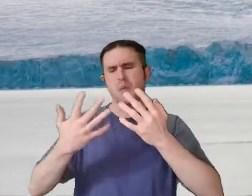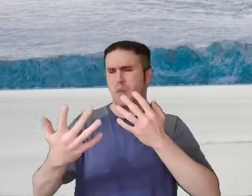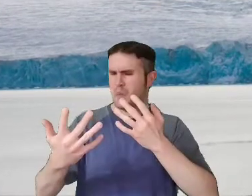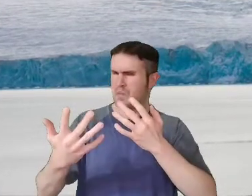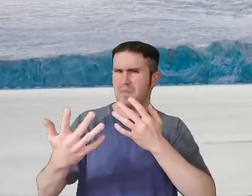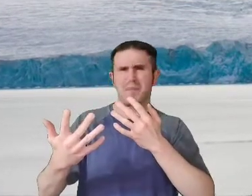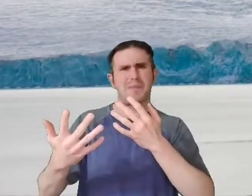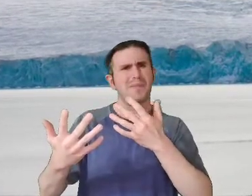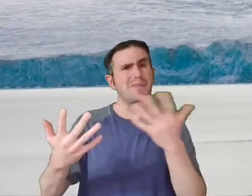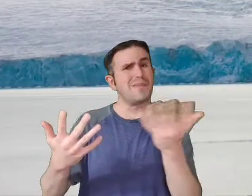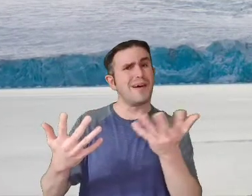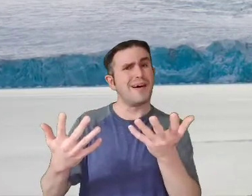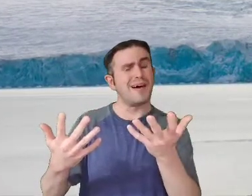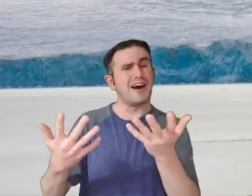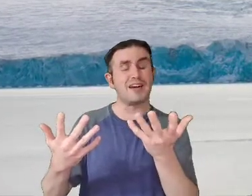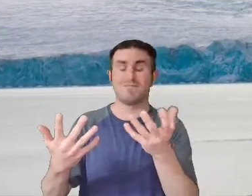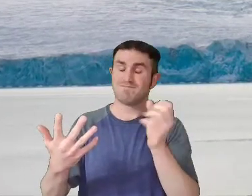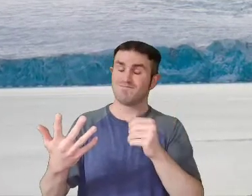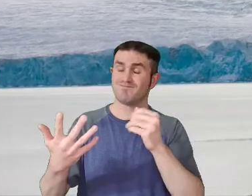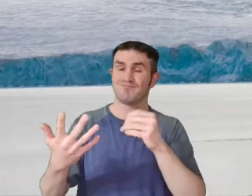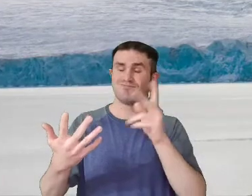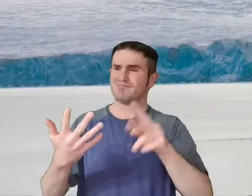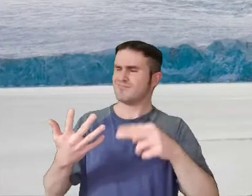It can be something that tells a lot about you as a person, as well!